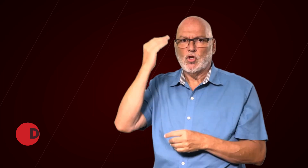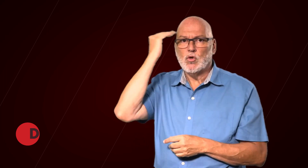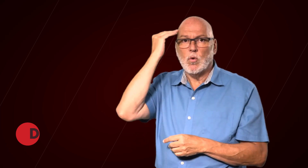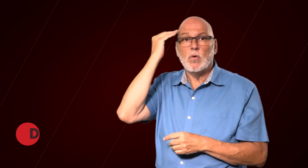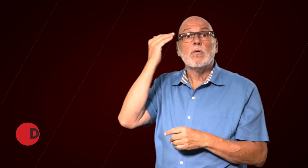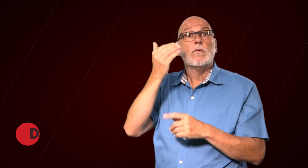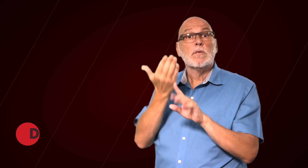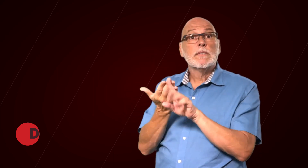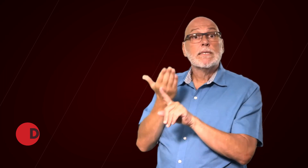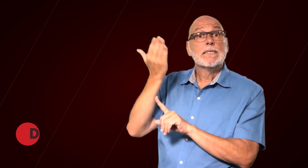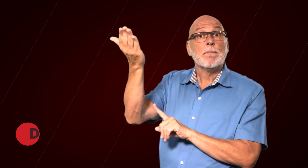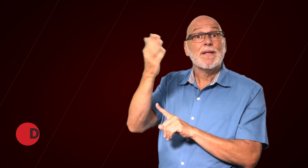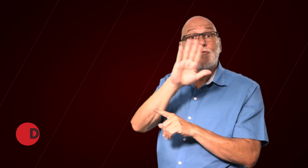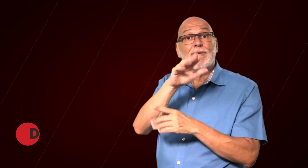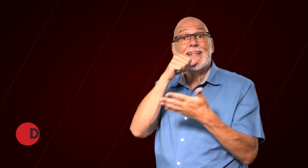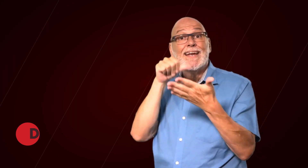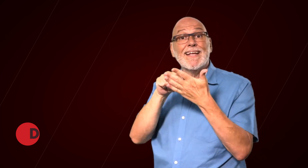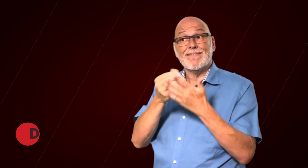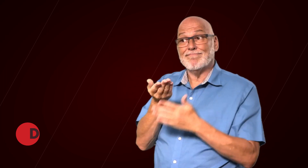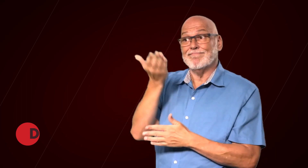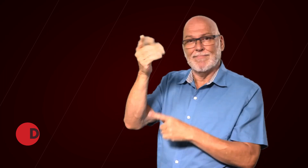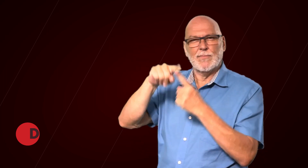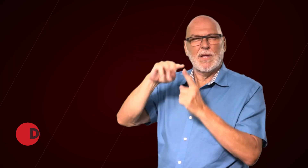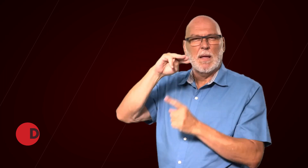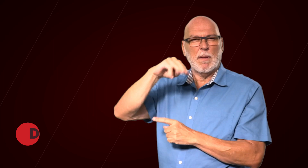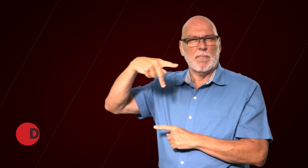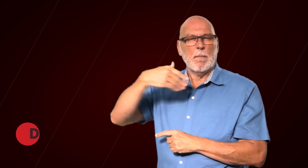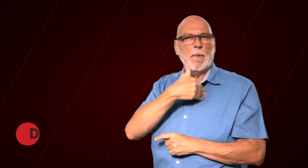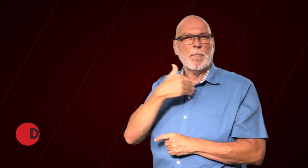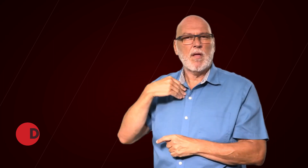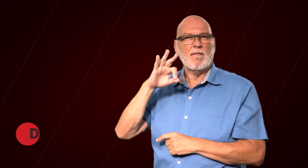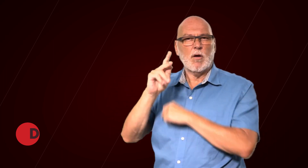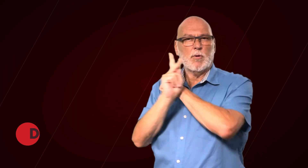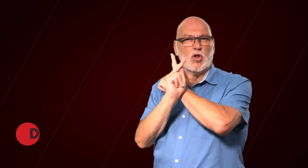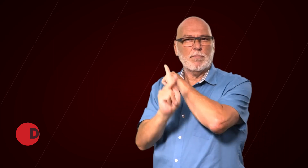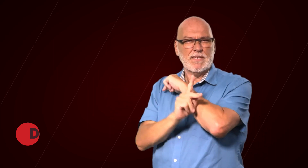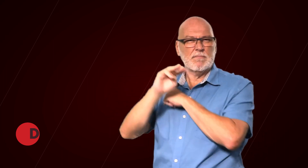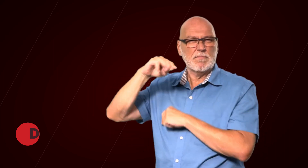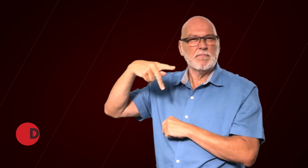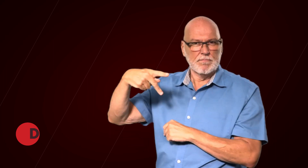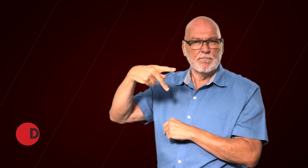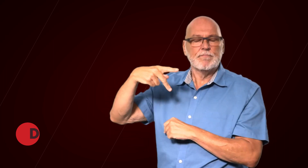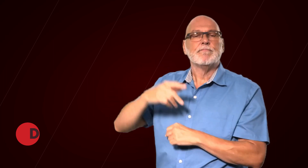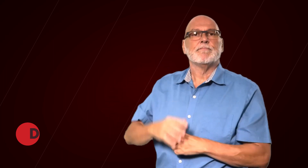to know when submitting a letter to your members of Parliament, MPs